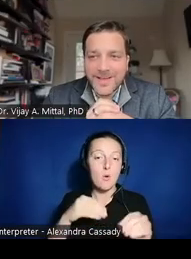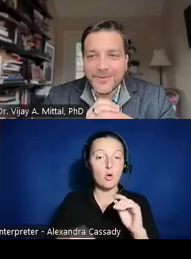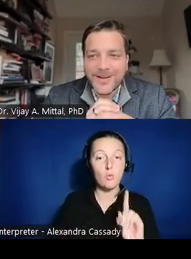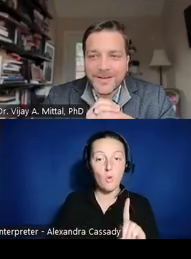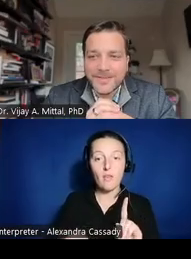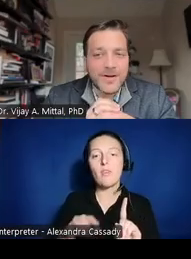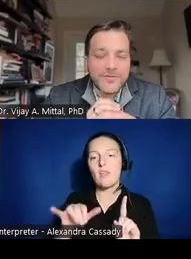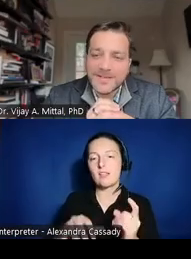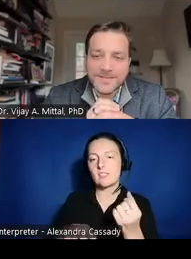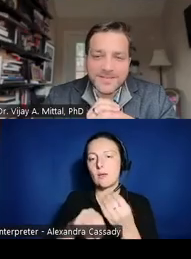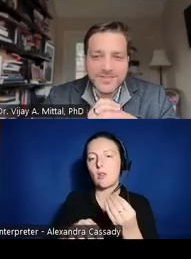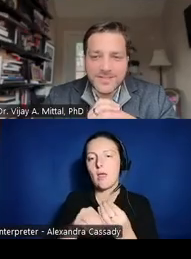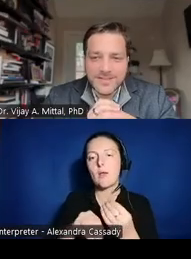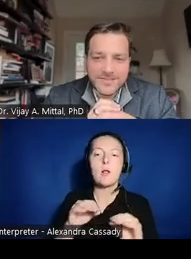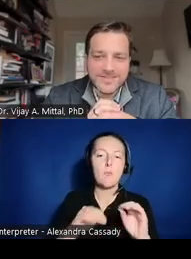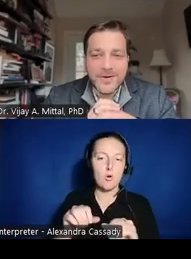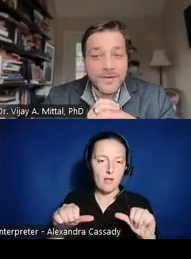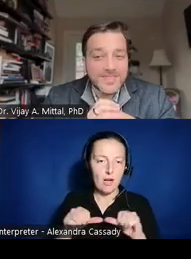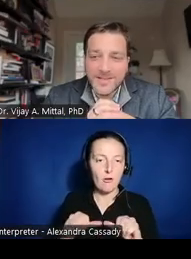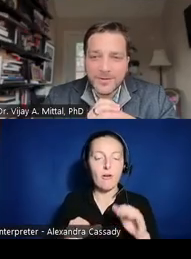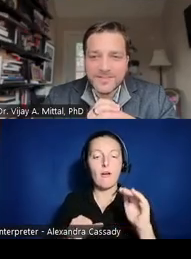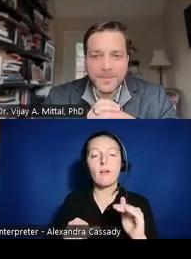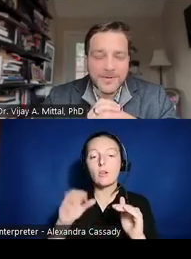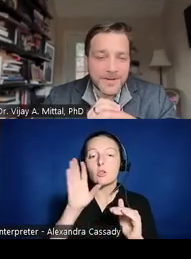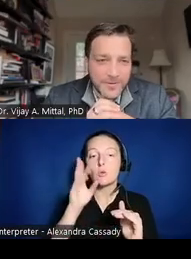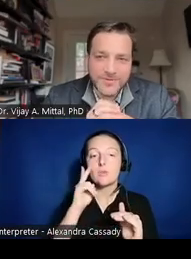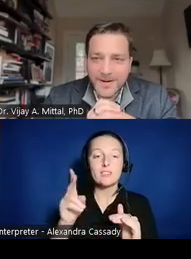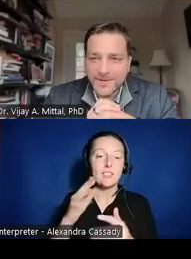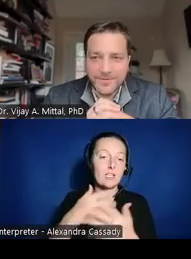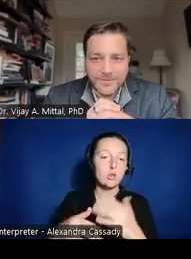other areas involved with mentalization such as the OFCER and superior frontal gyrus are